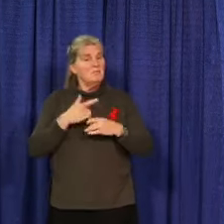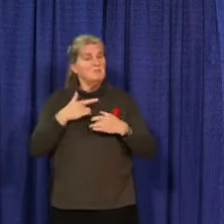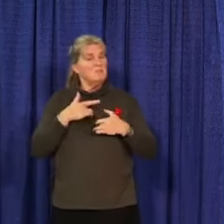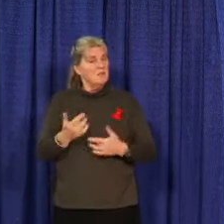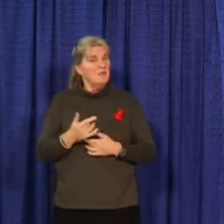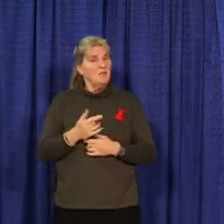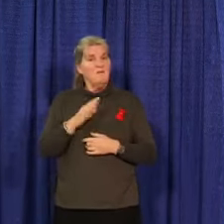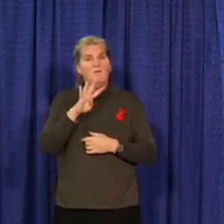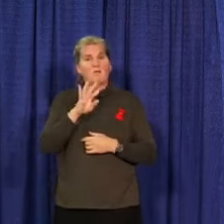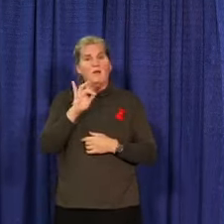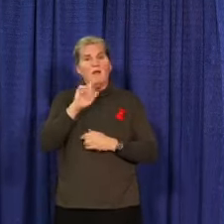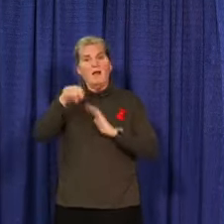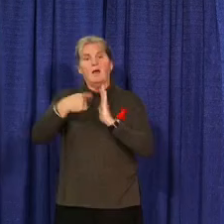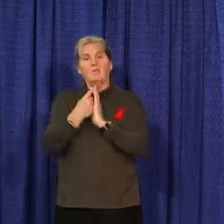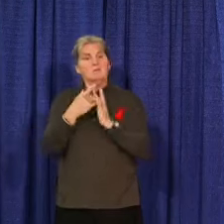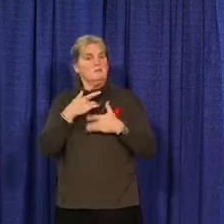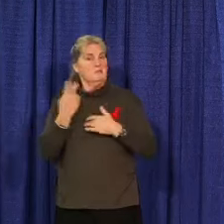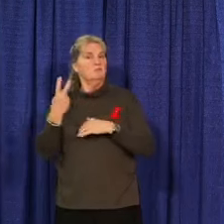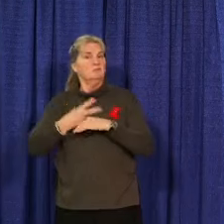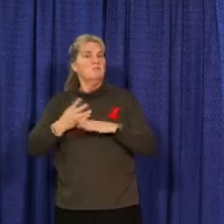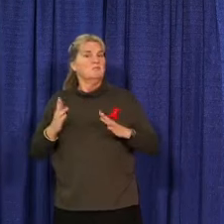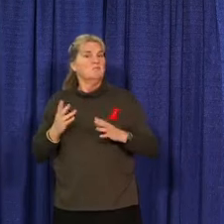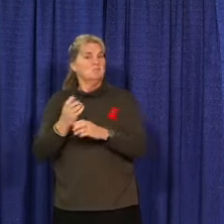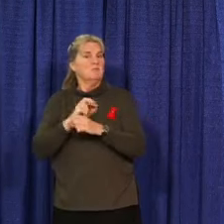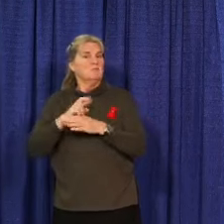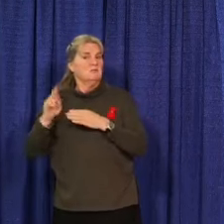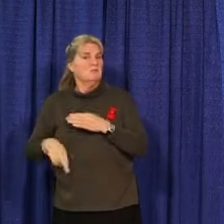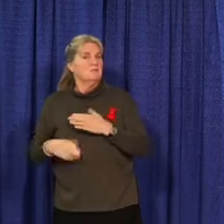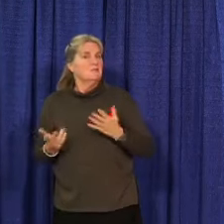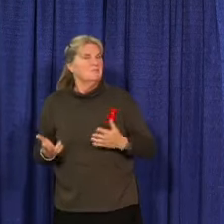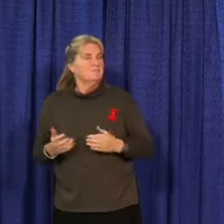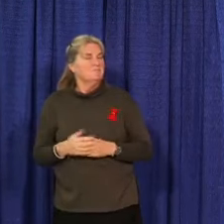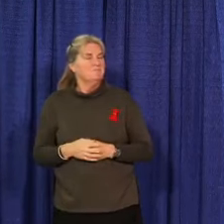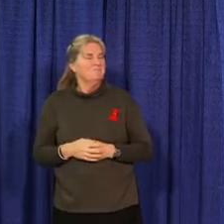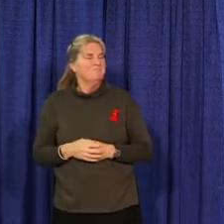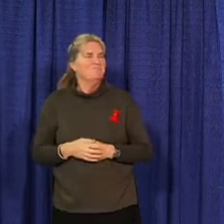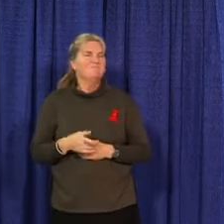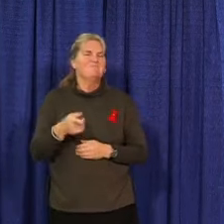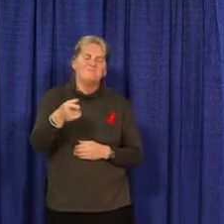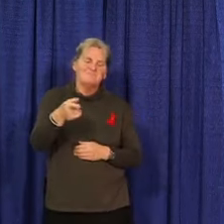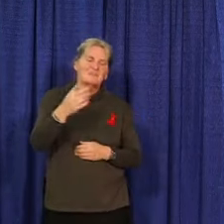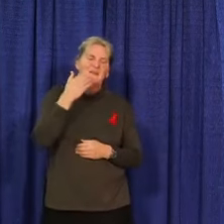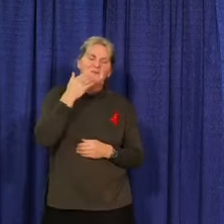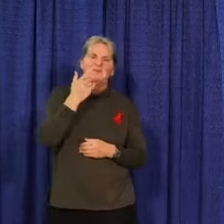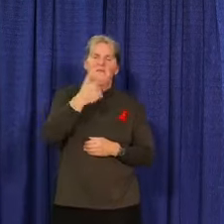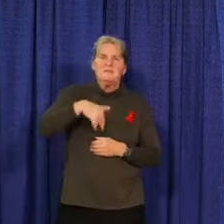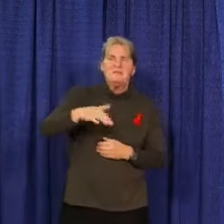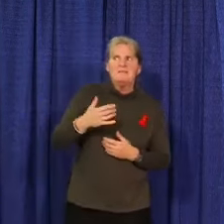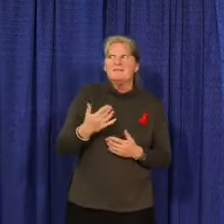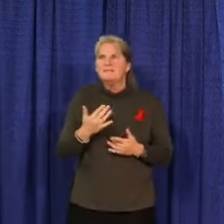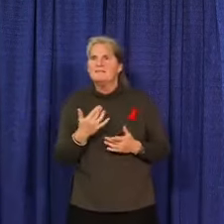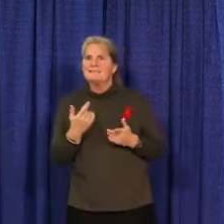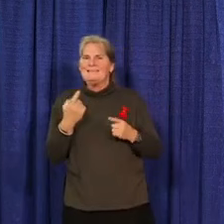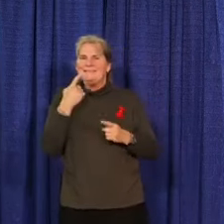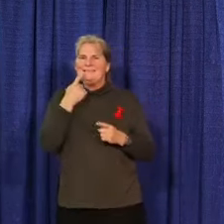time is still within 48 hours. I know everyone is waiting on further results from our recent